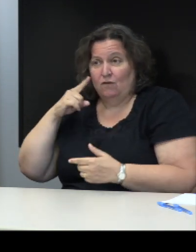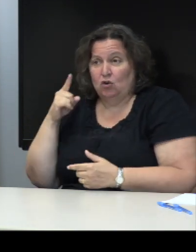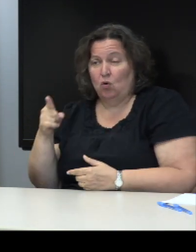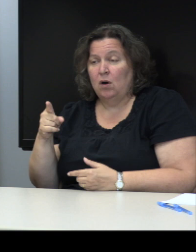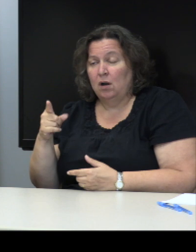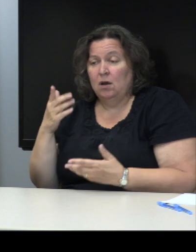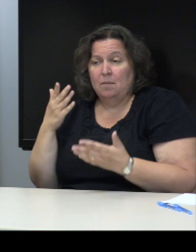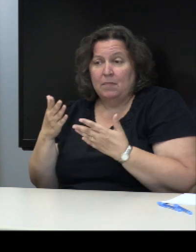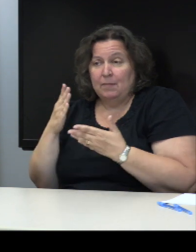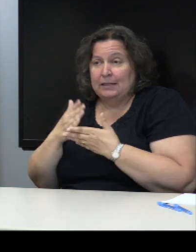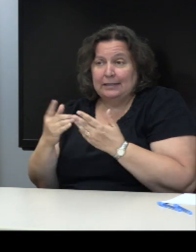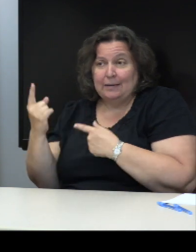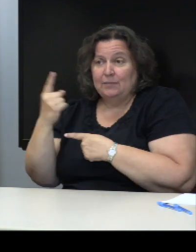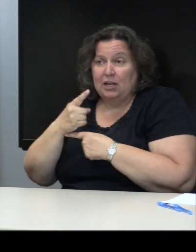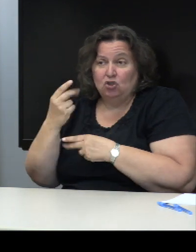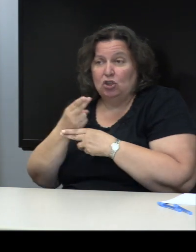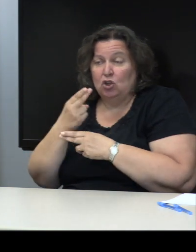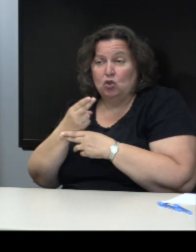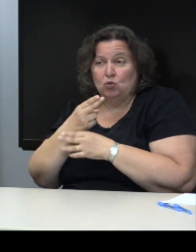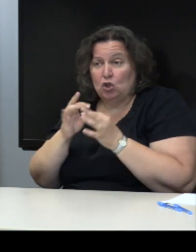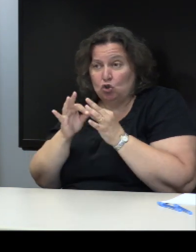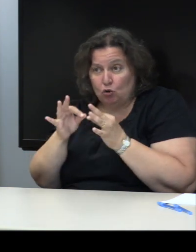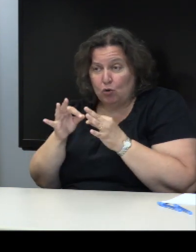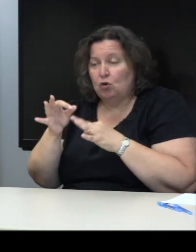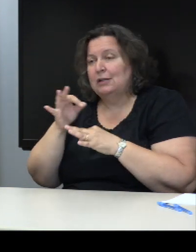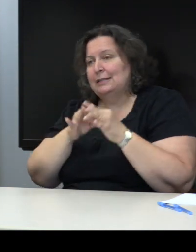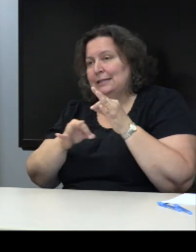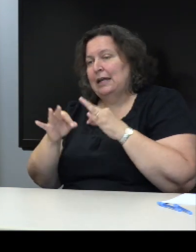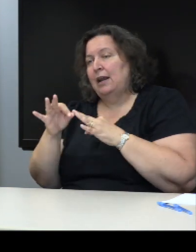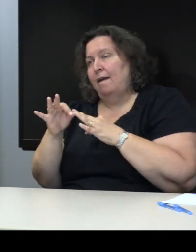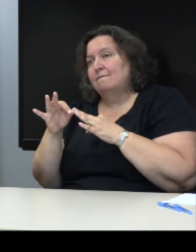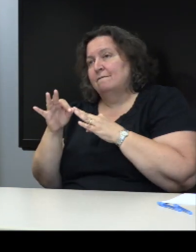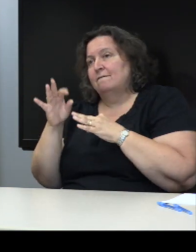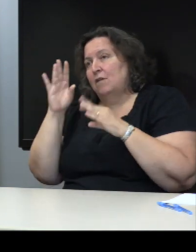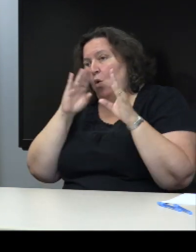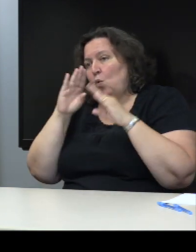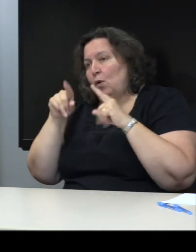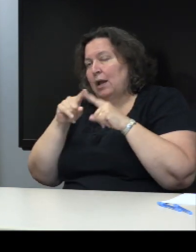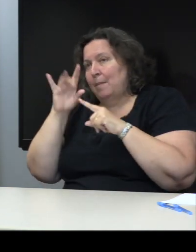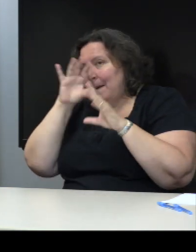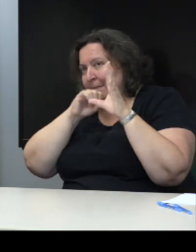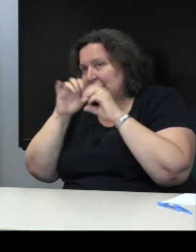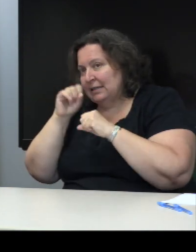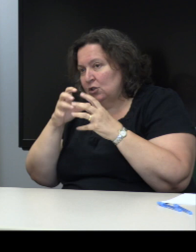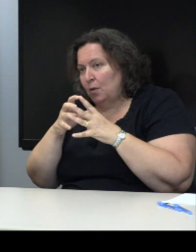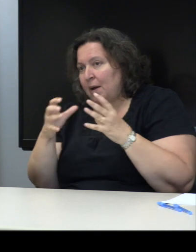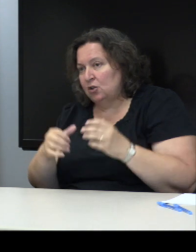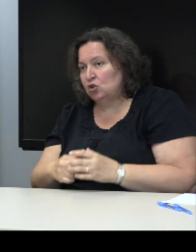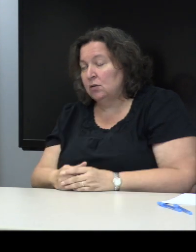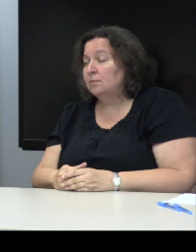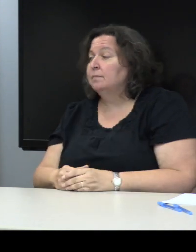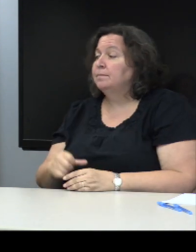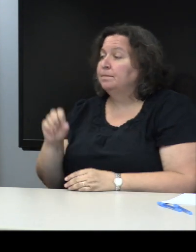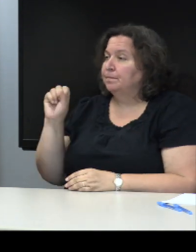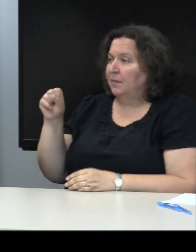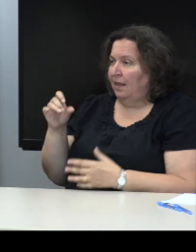Maybe there will be a day that she could use an interpreter instead of worrying about missing so much. Jody: That leads us kind of